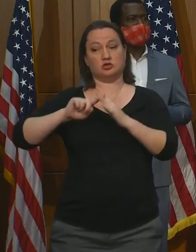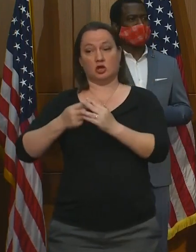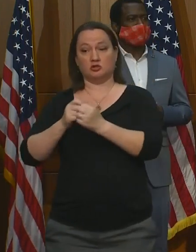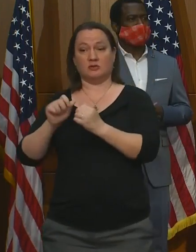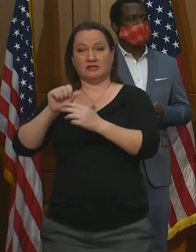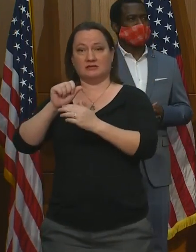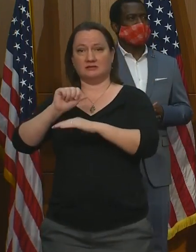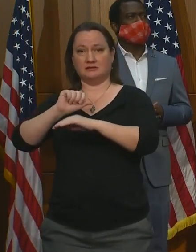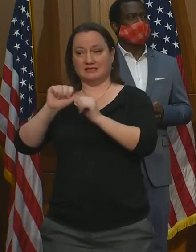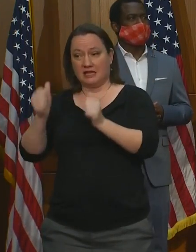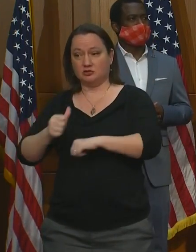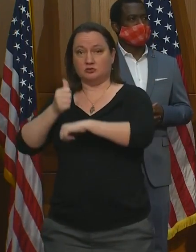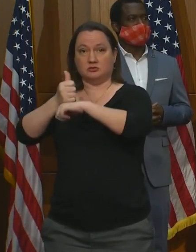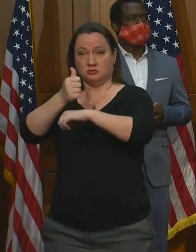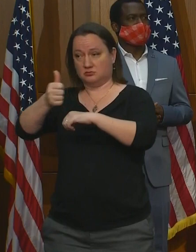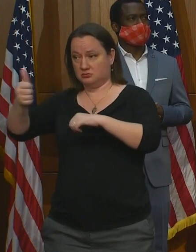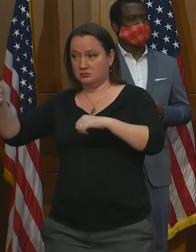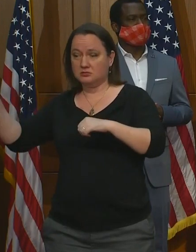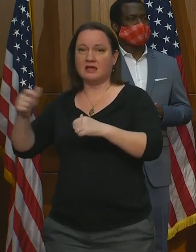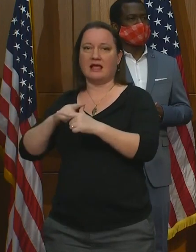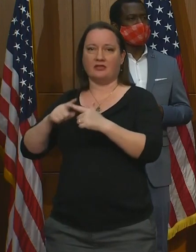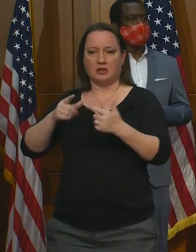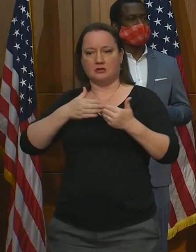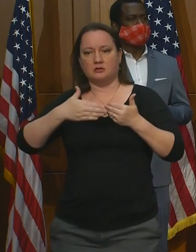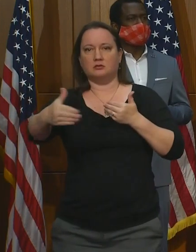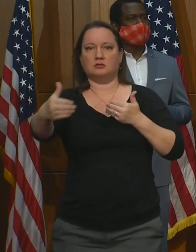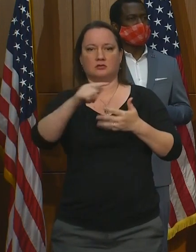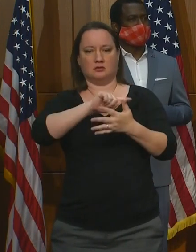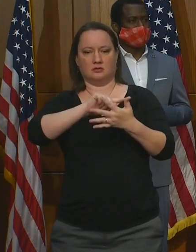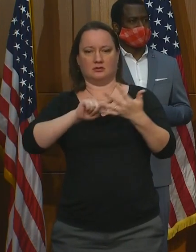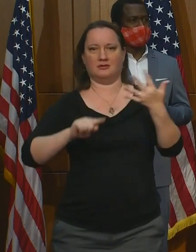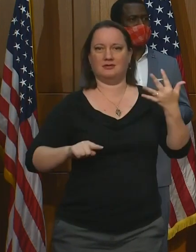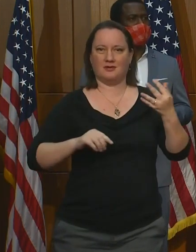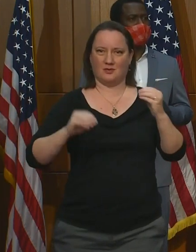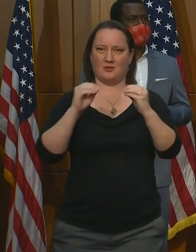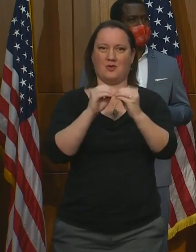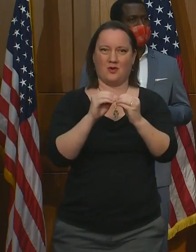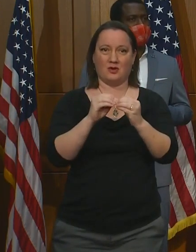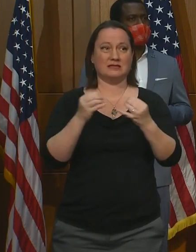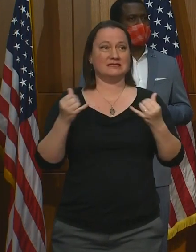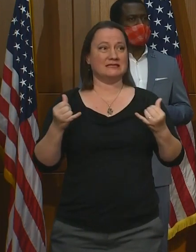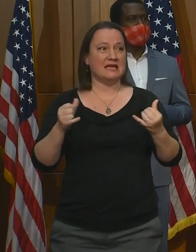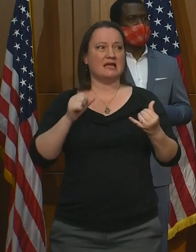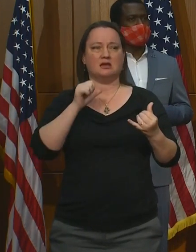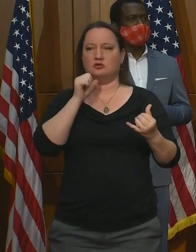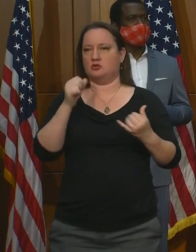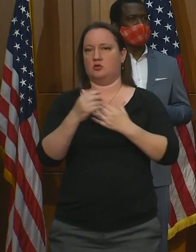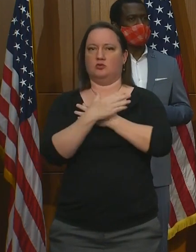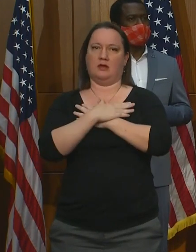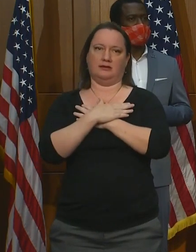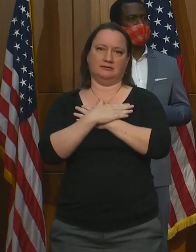ADDRESS THESE ISSUES AND IT STARTS WITH THE STATUTE AND IT